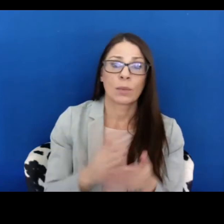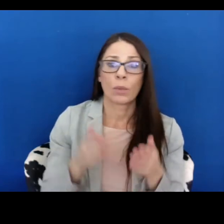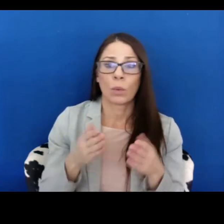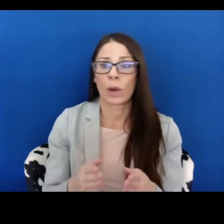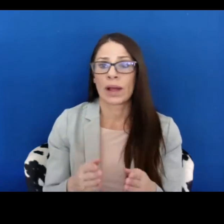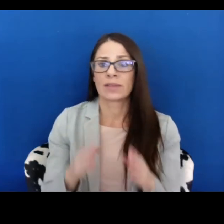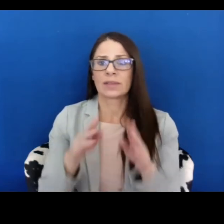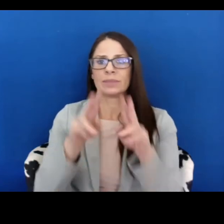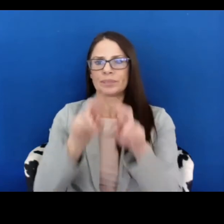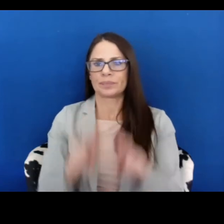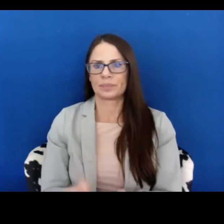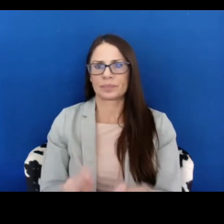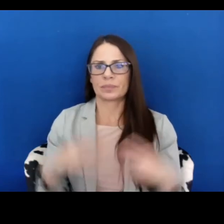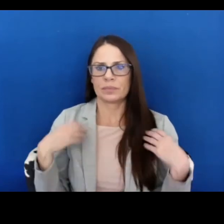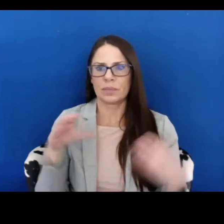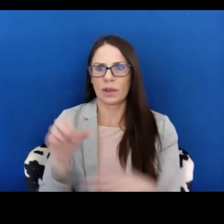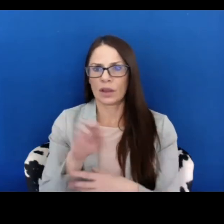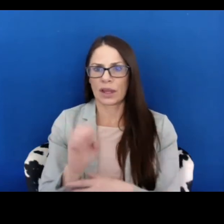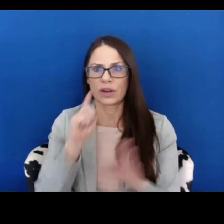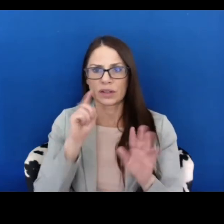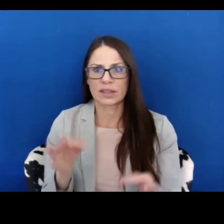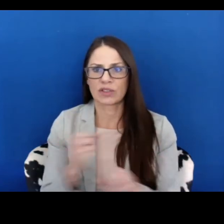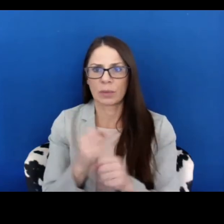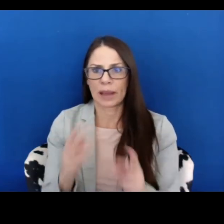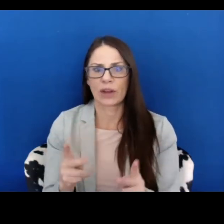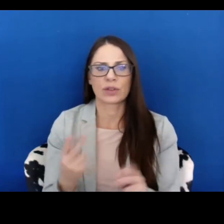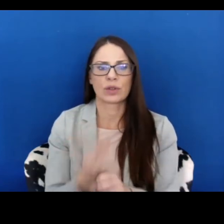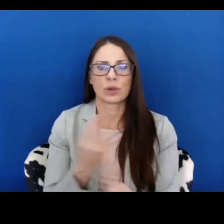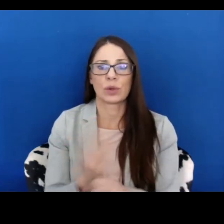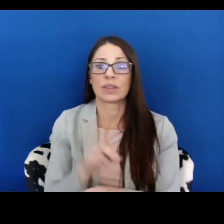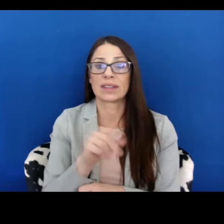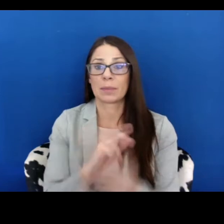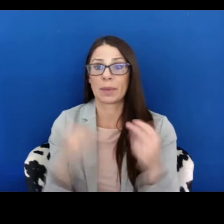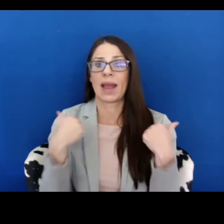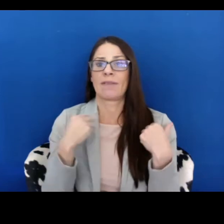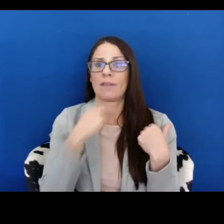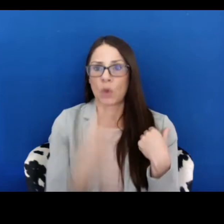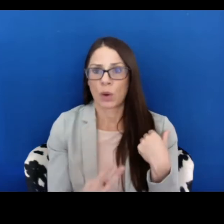use disabled populations have a voice in the case of severely to profoundly intellectually